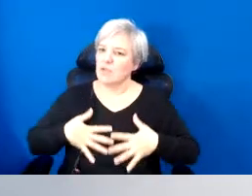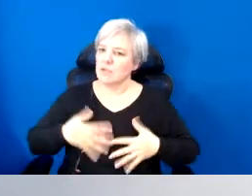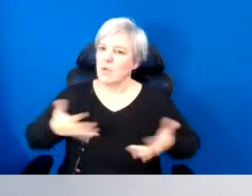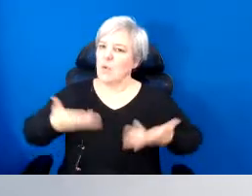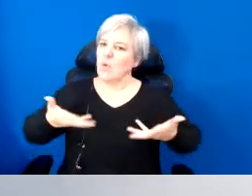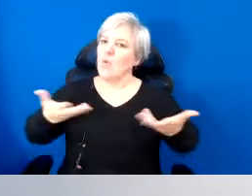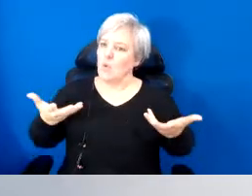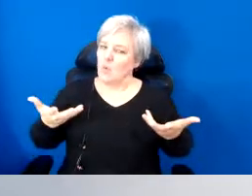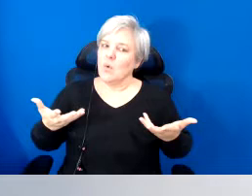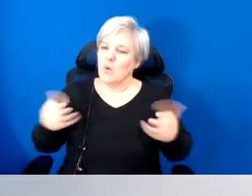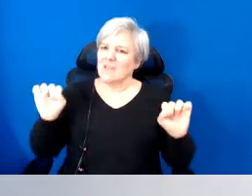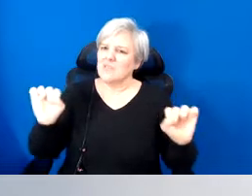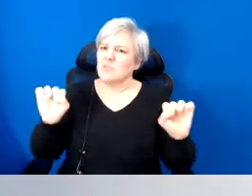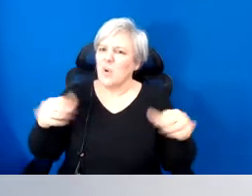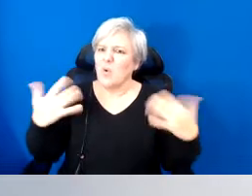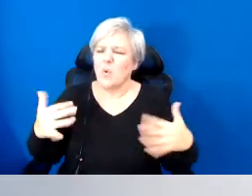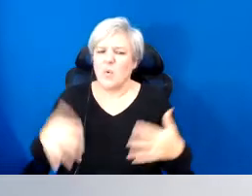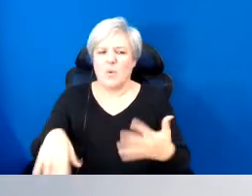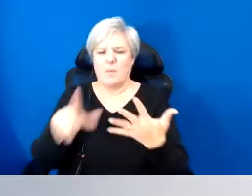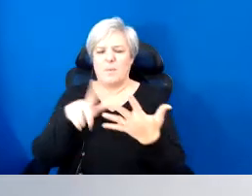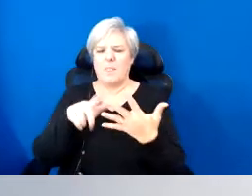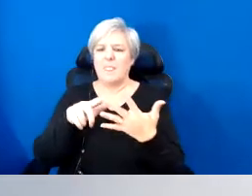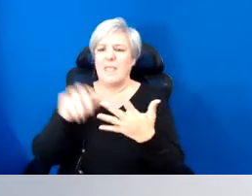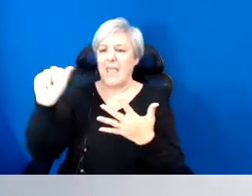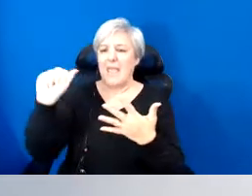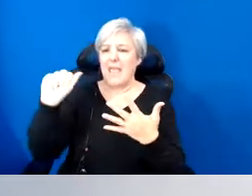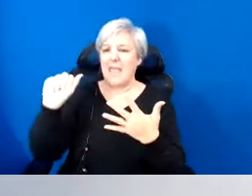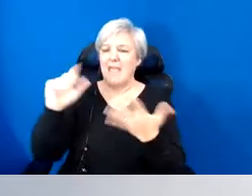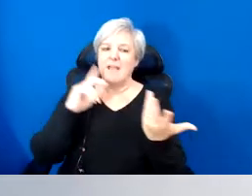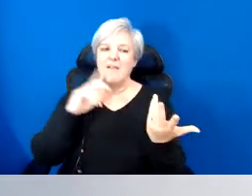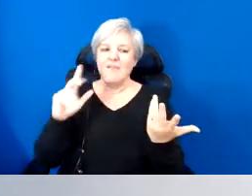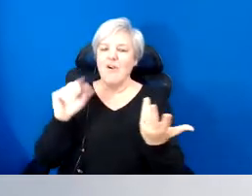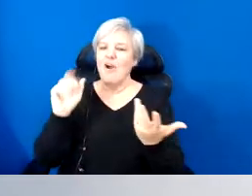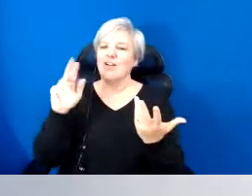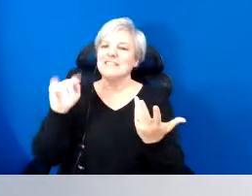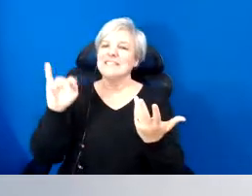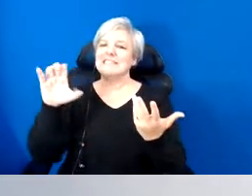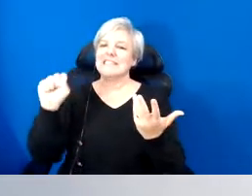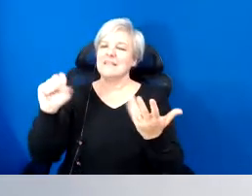artistic expression. For many of us, grief is best expressed creatively